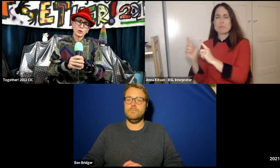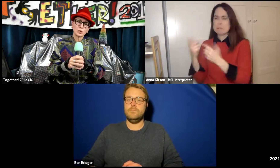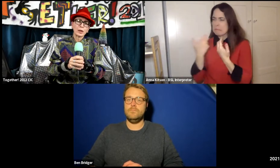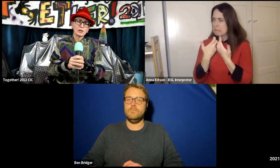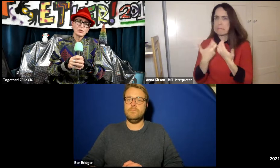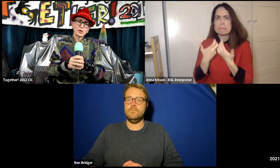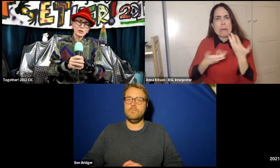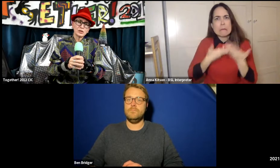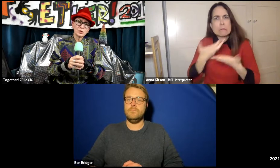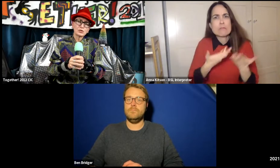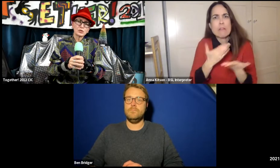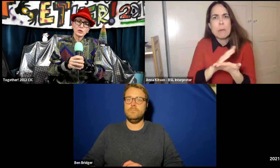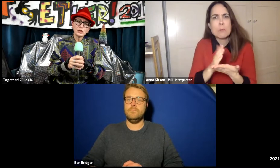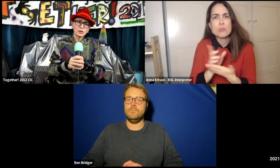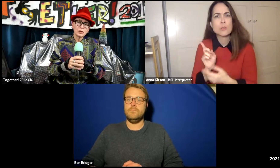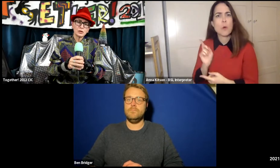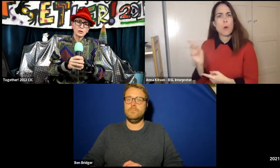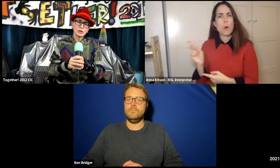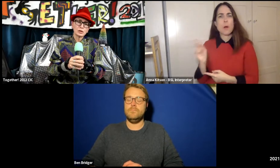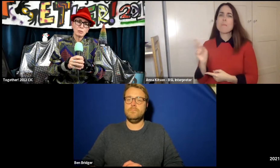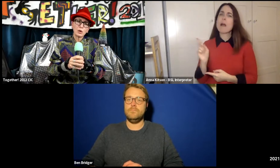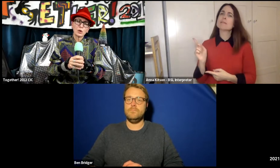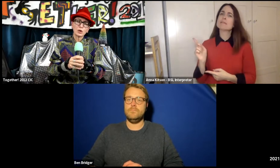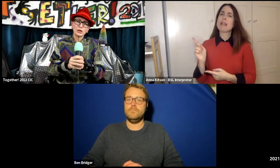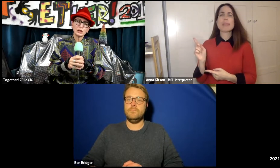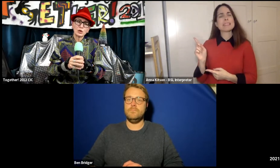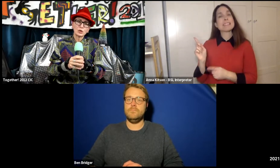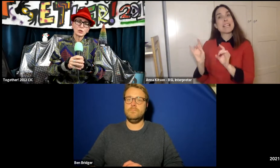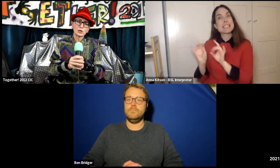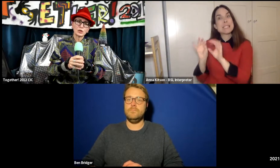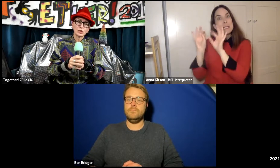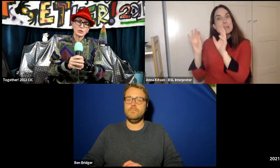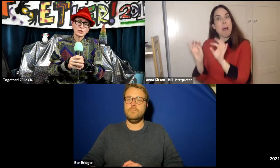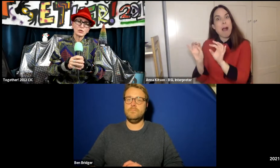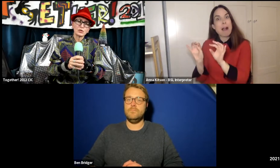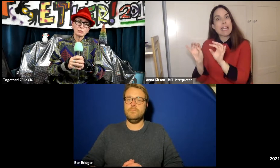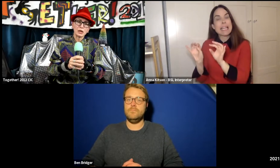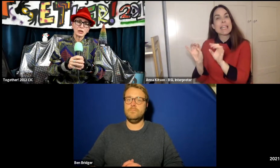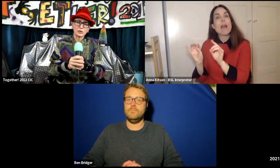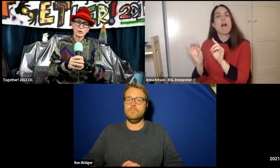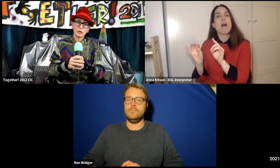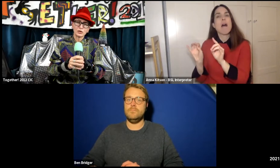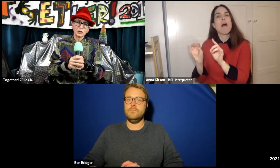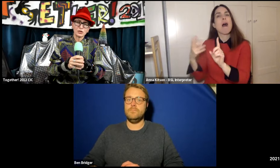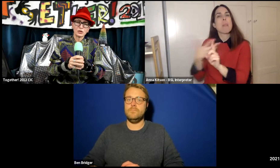sure, it's a very silvery, spikey cloth that goes. Over a load of musical